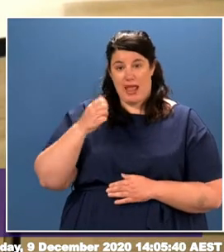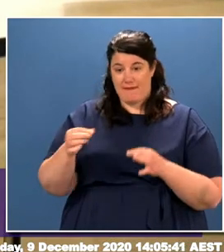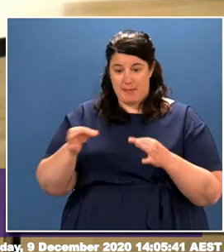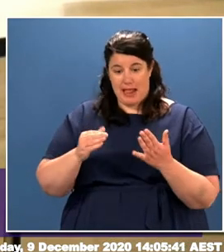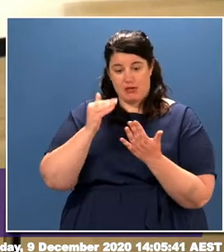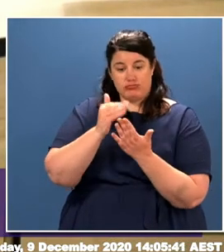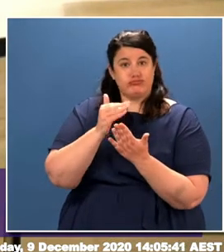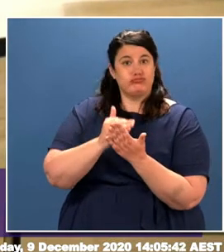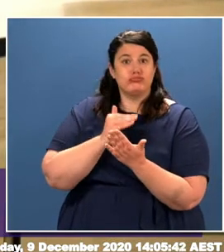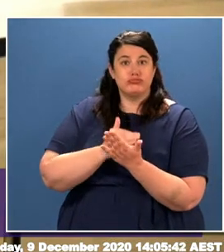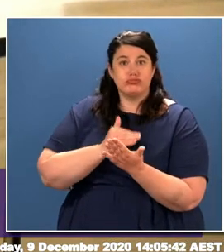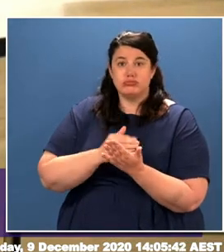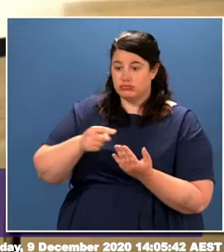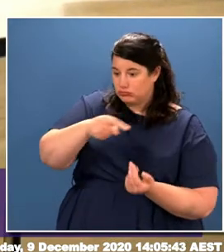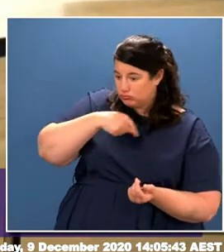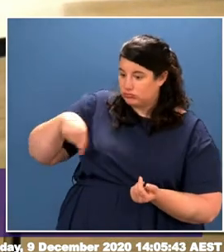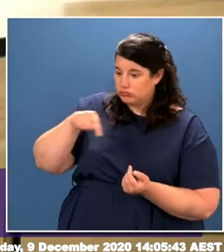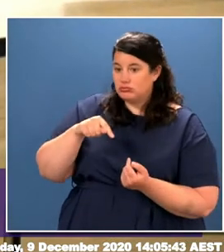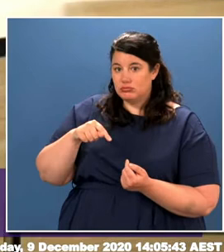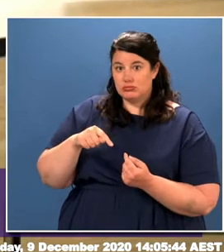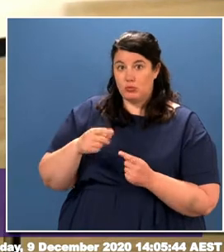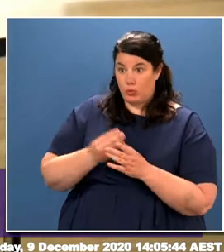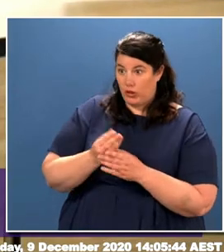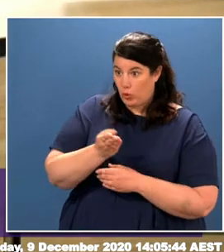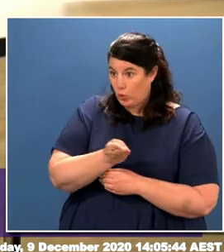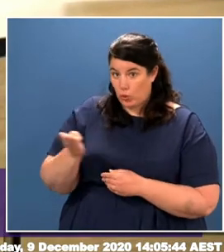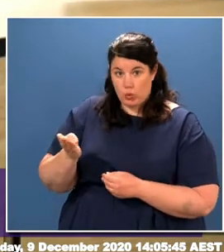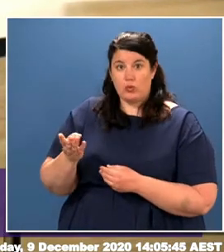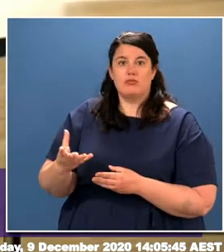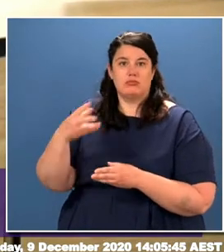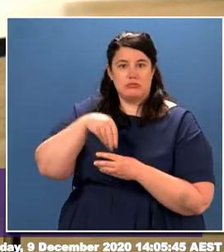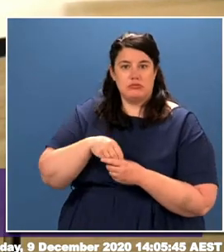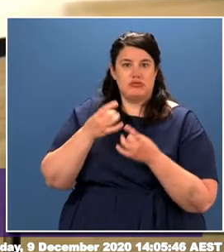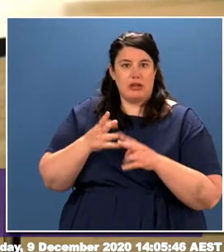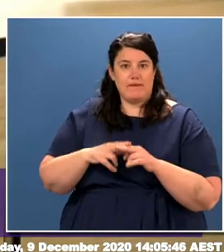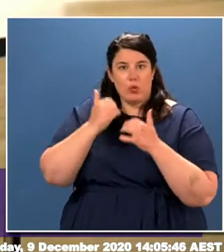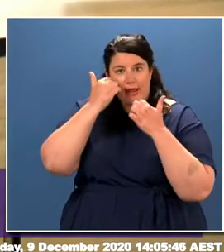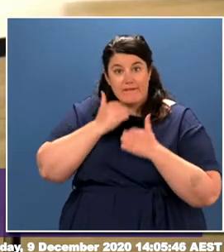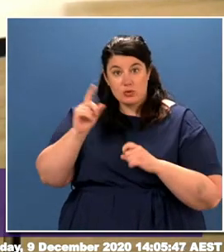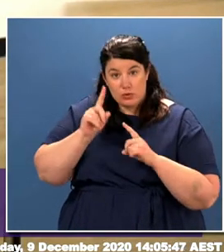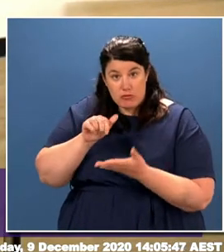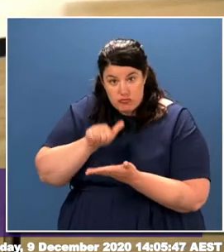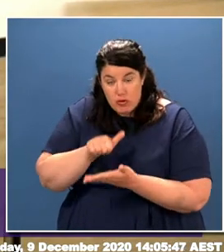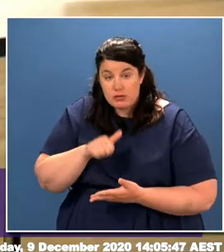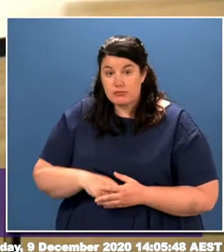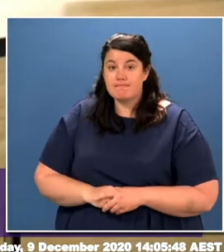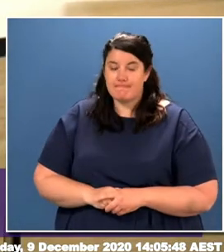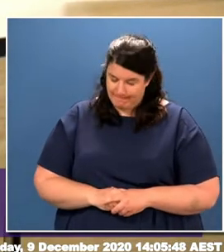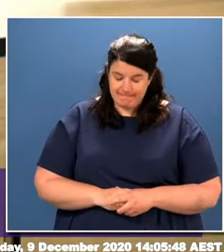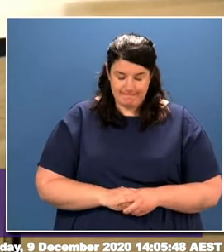that was agreed between yourselves to be put into evidence today. Is that right? (CROSSTALK)